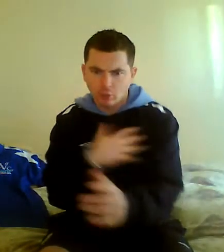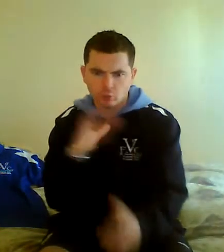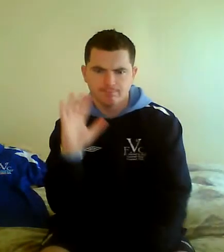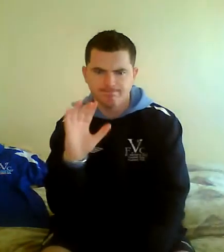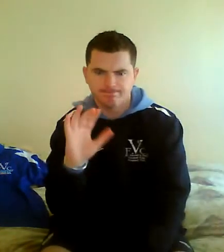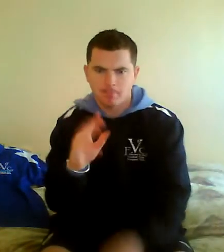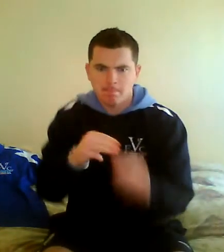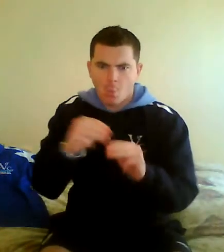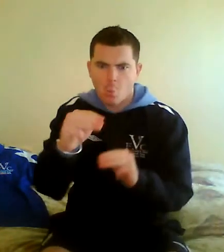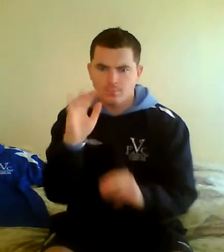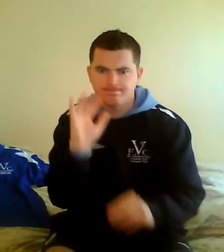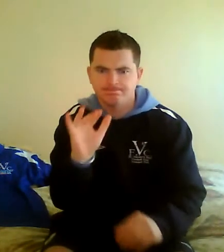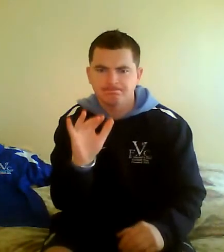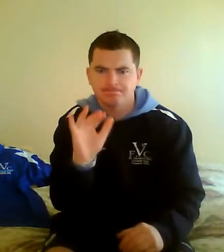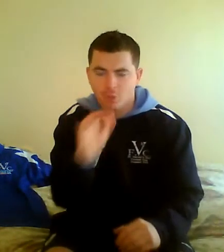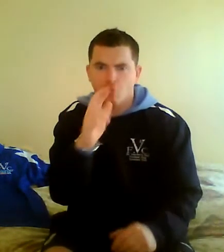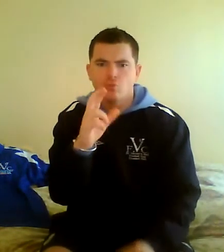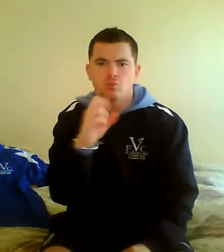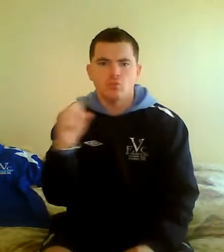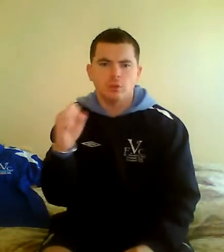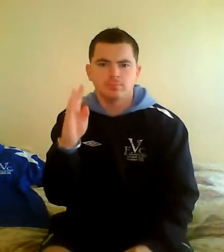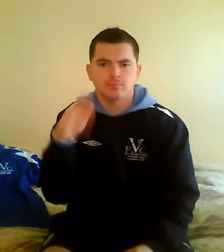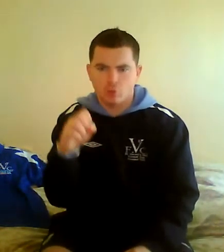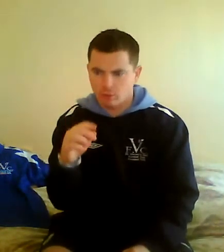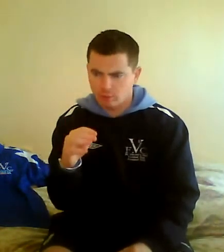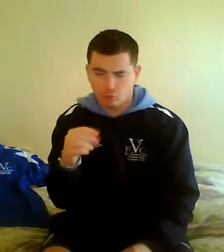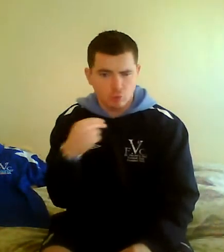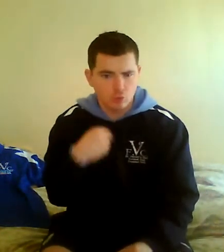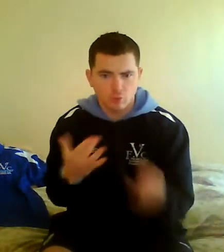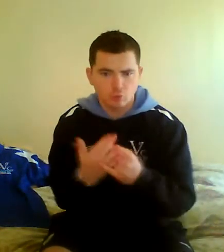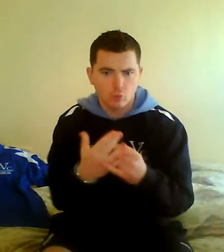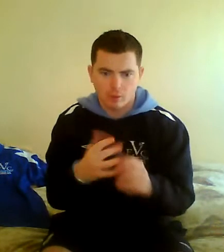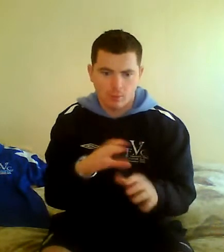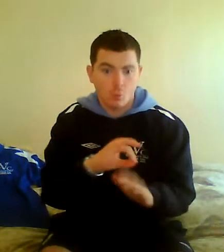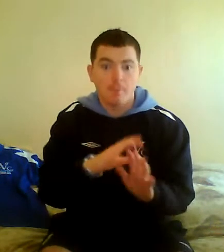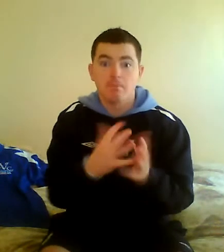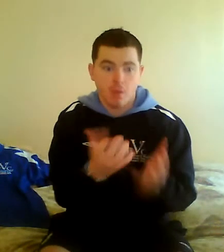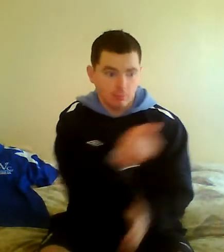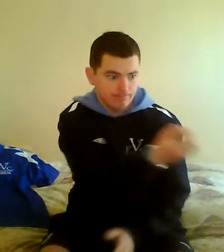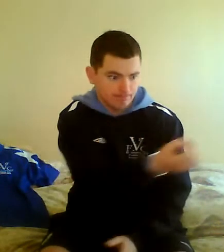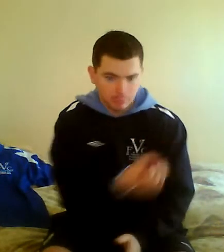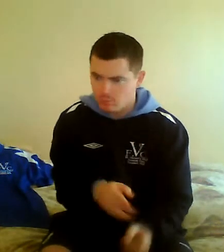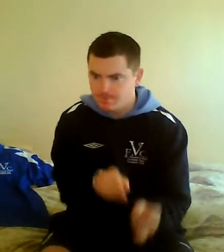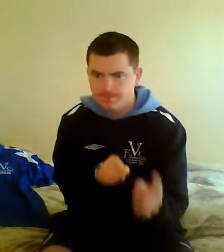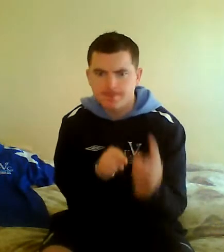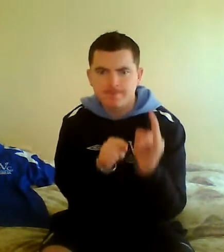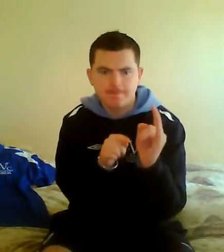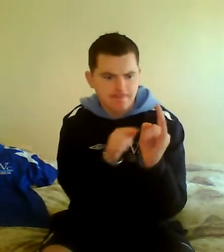We started to attack more and Ross Byrne went close when he fired a shot